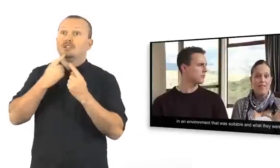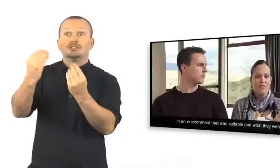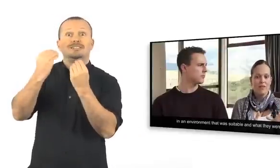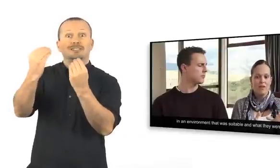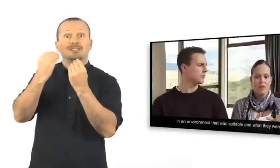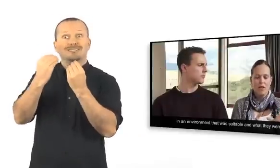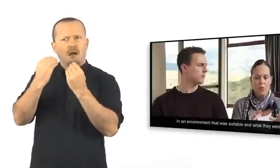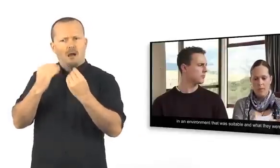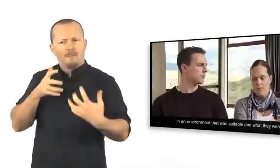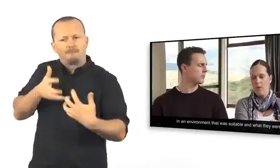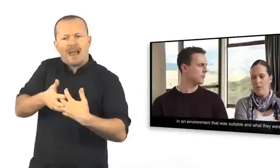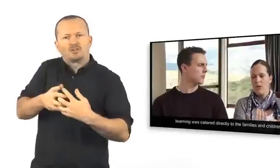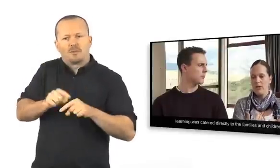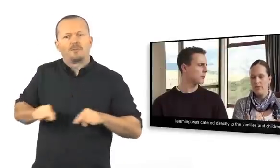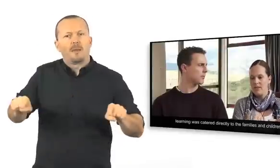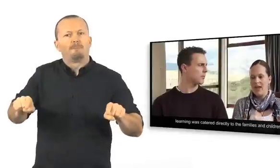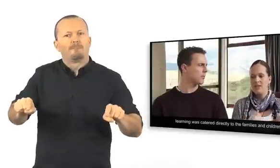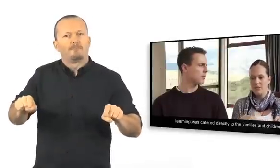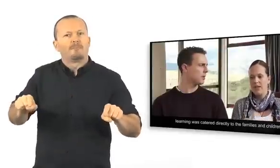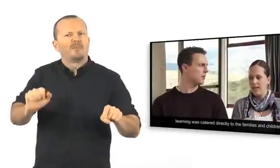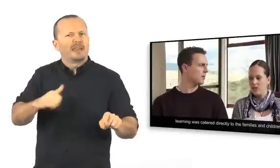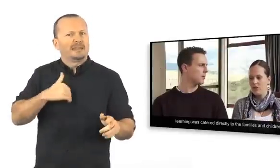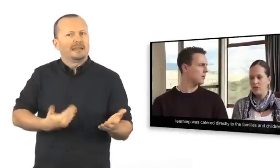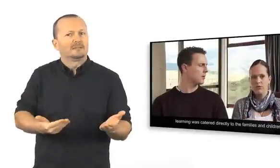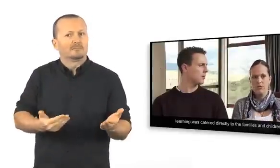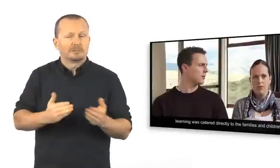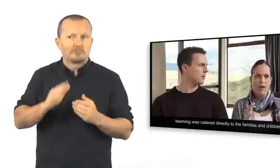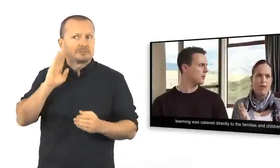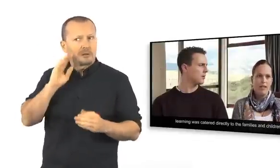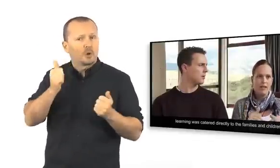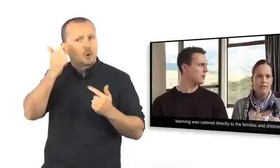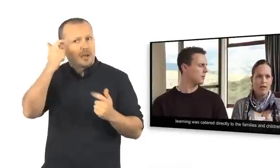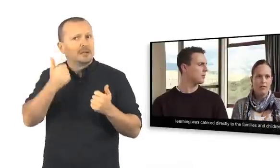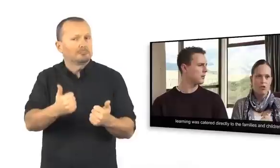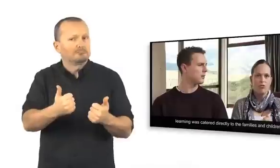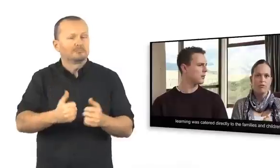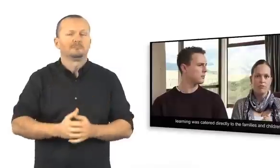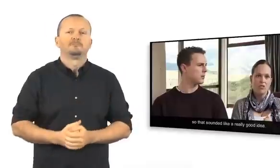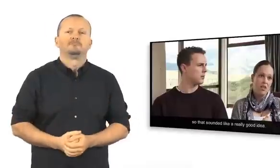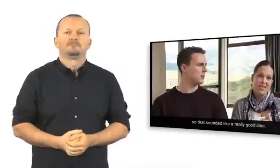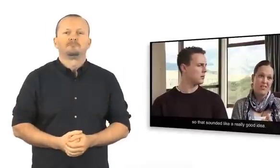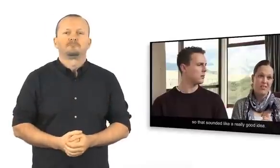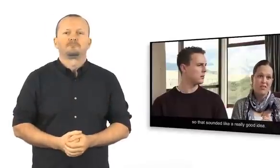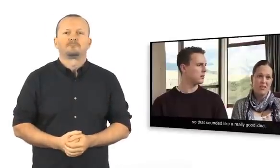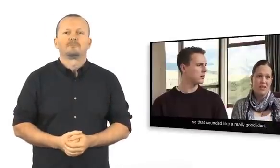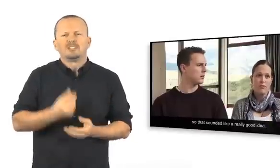and what they were learning was catered directly to the families and children, so that sounded